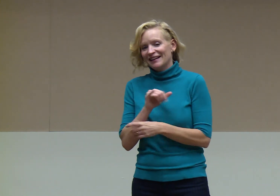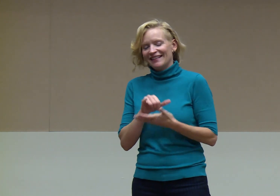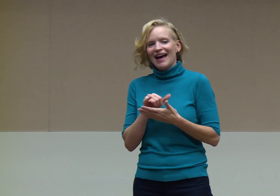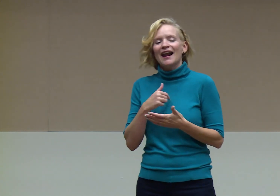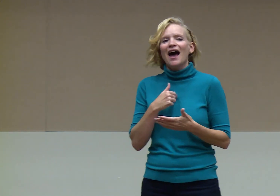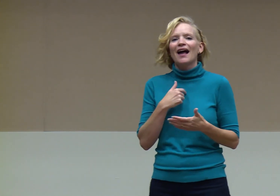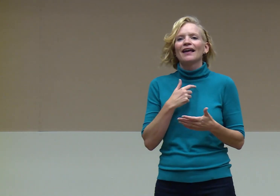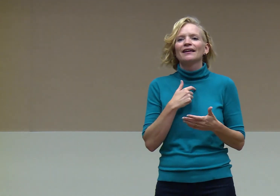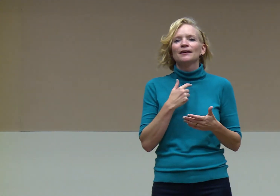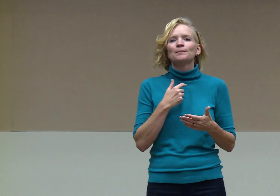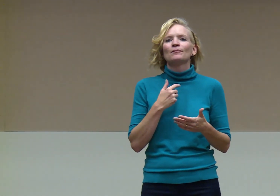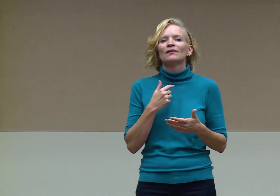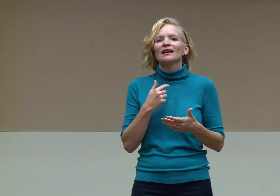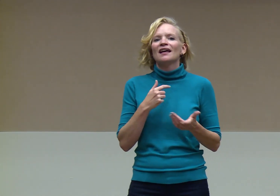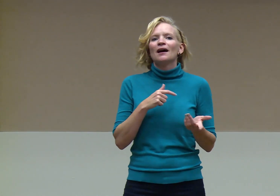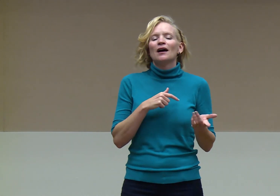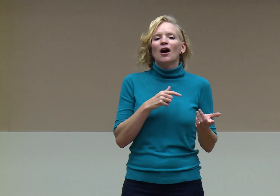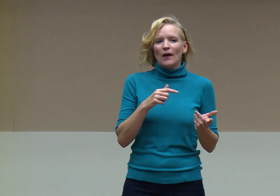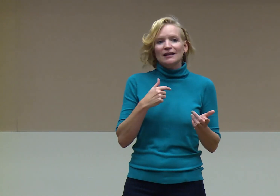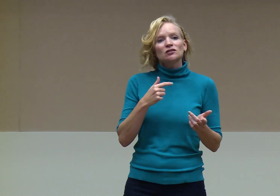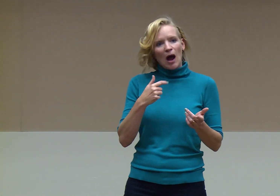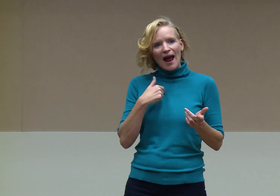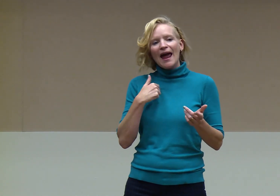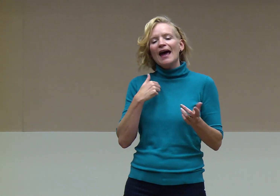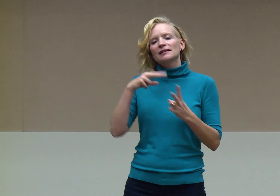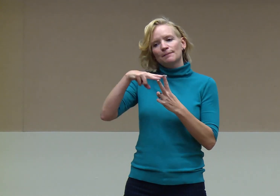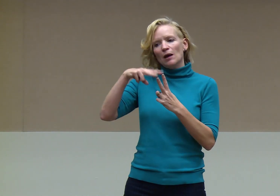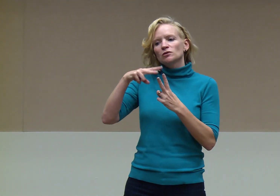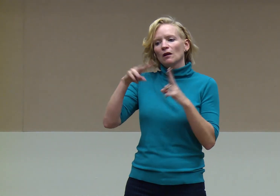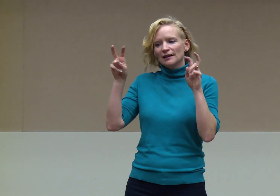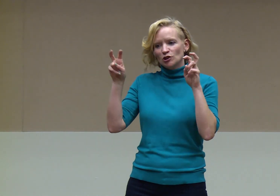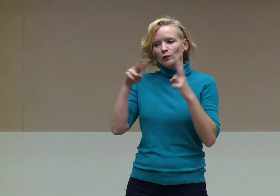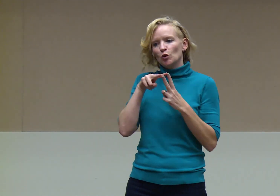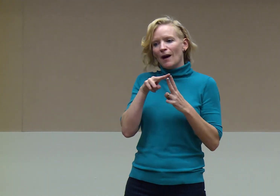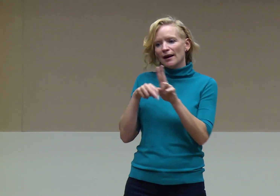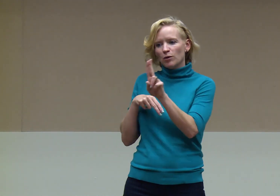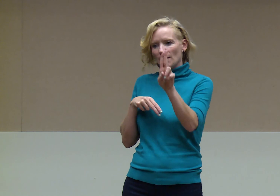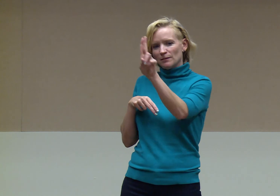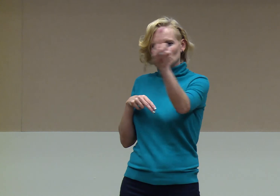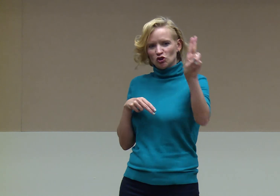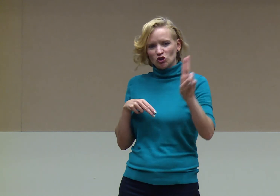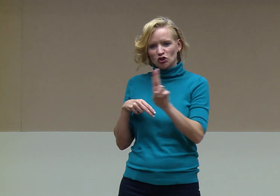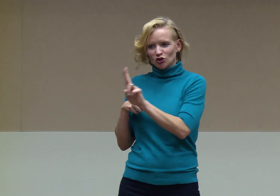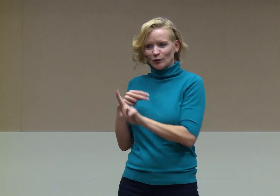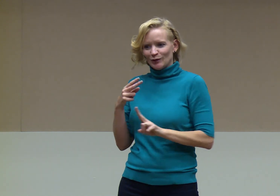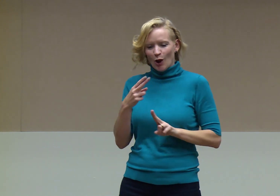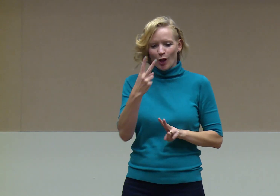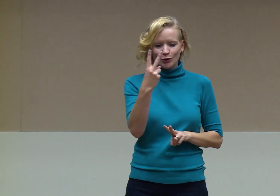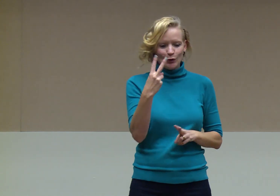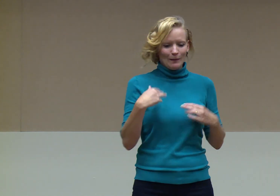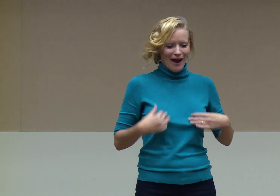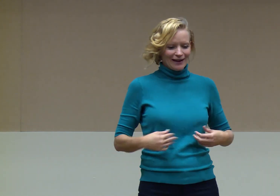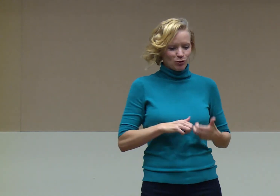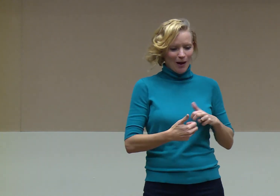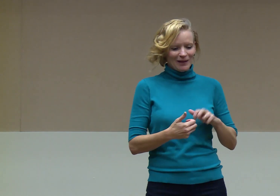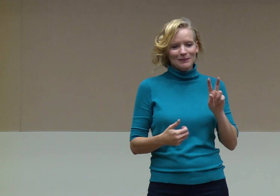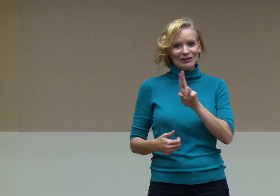well, well, OK, so... I had spousal issues,